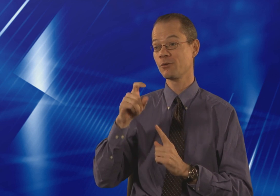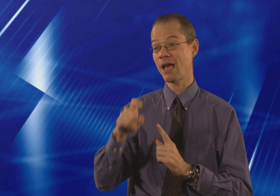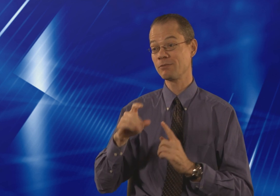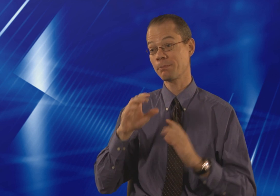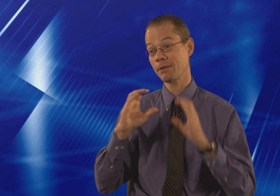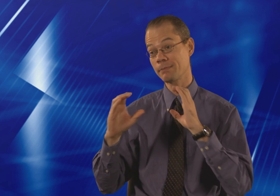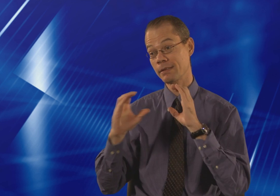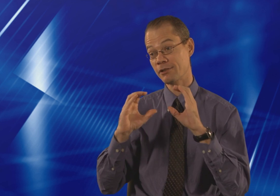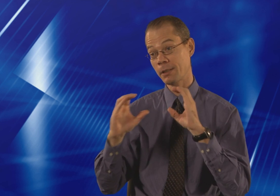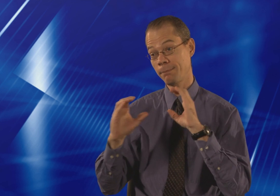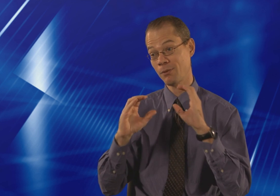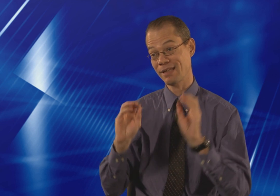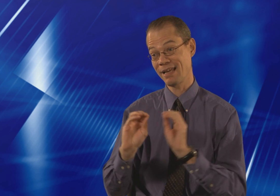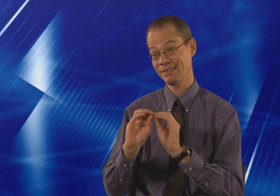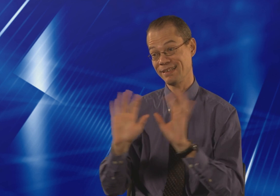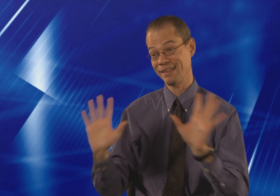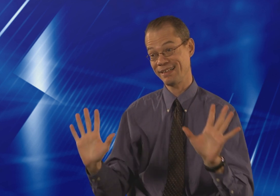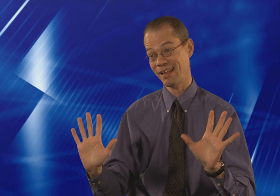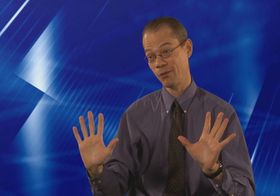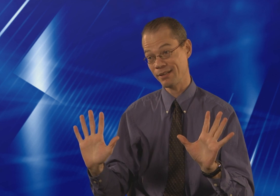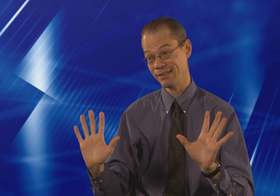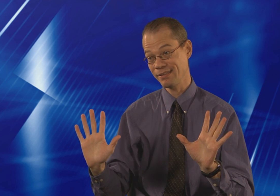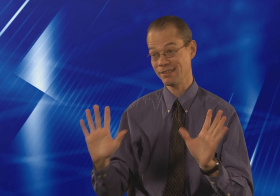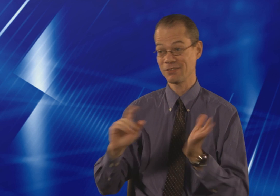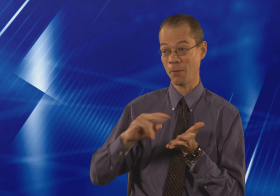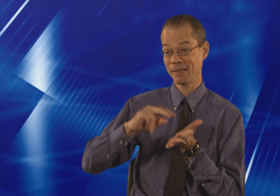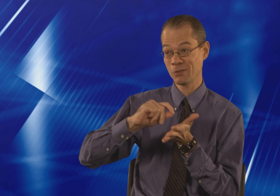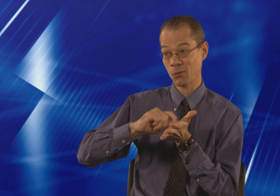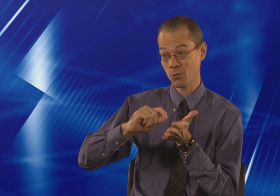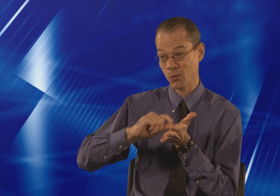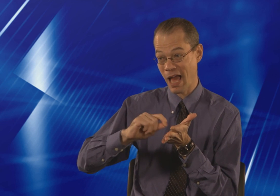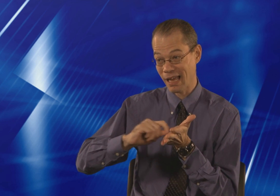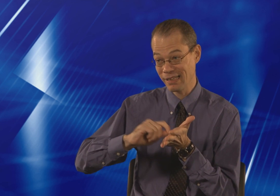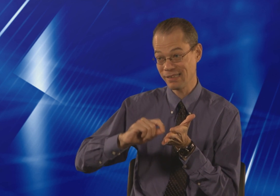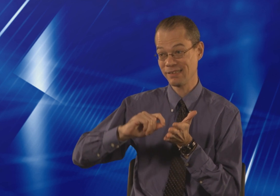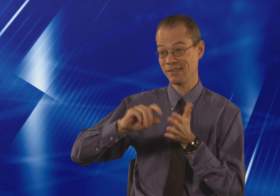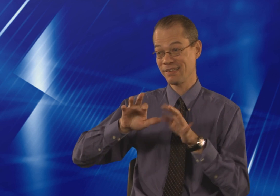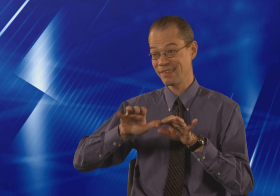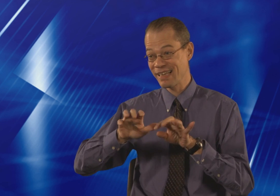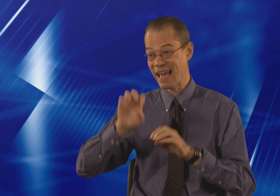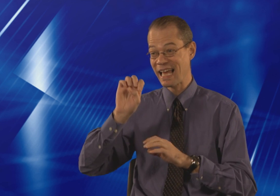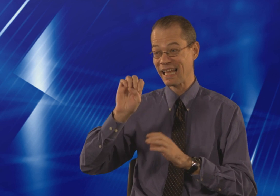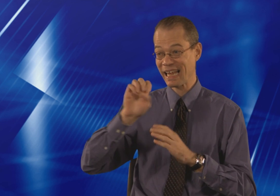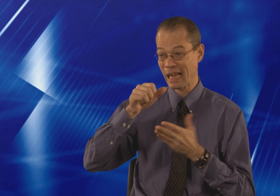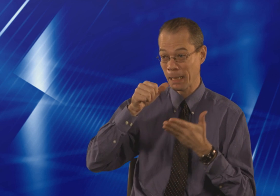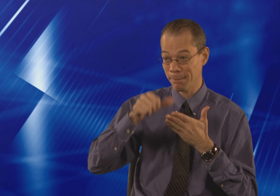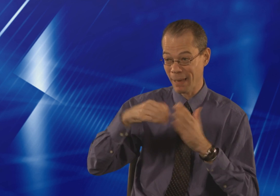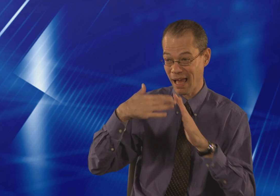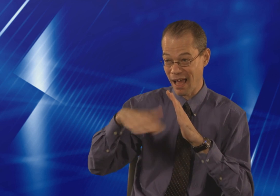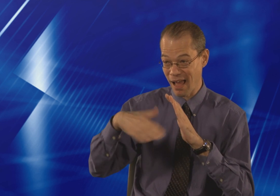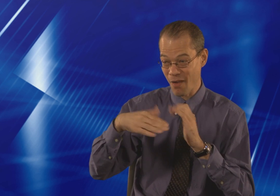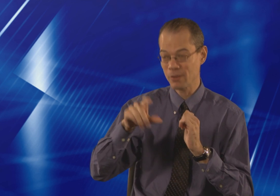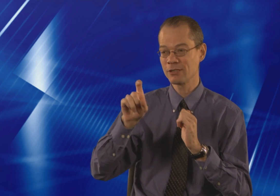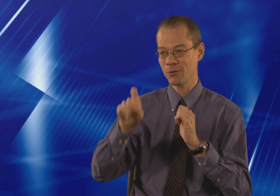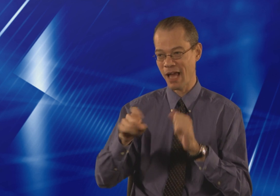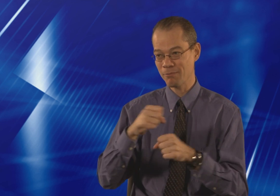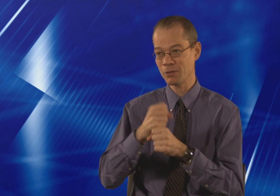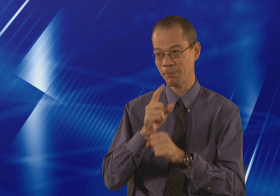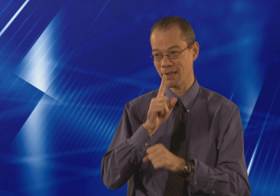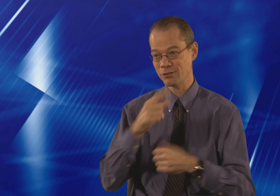Plus, you have to communicate clearly, which means writing or typing out e-mails.